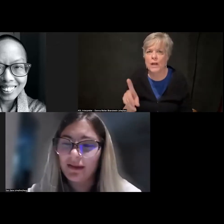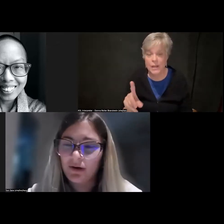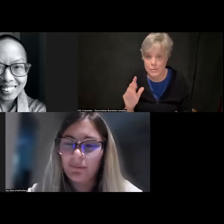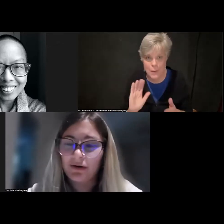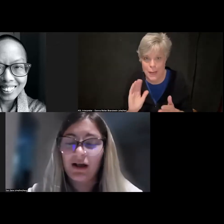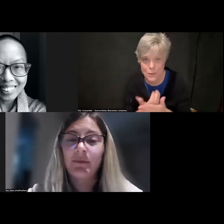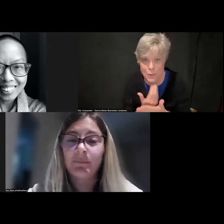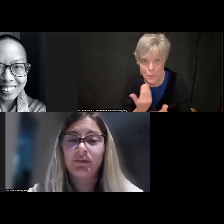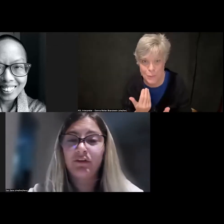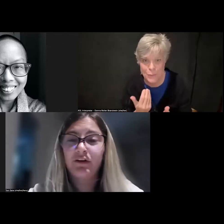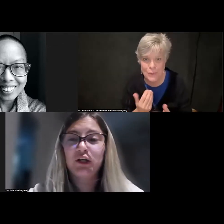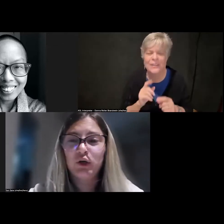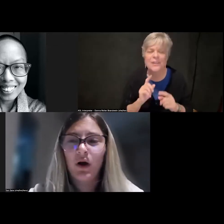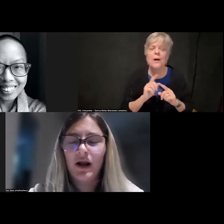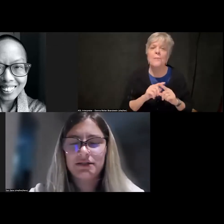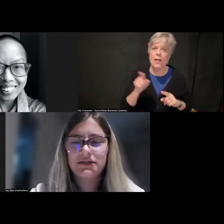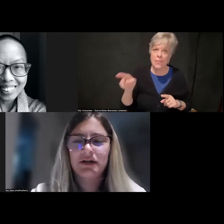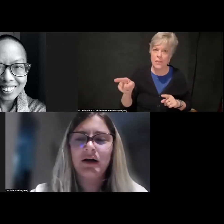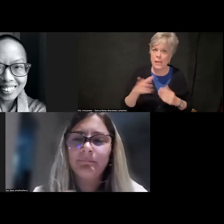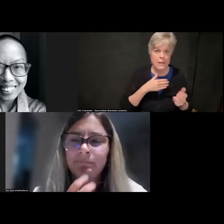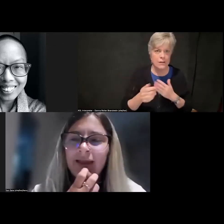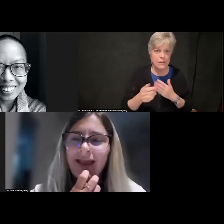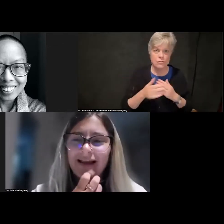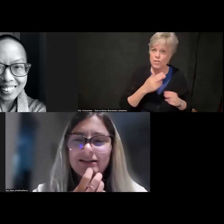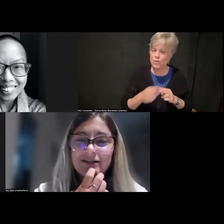they were able to come up with very nuanced answers.